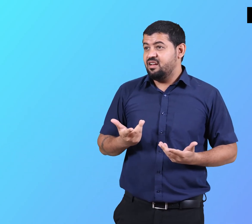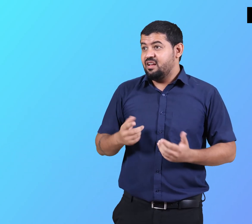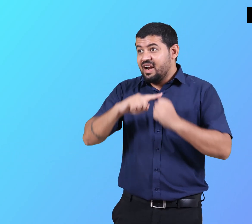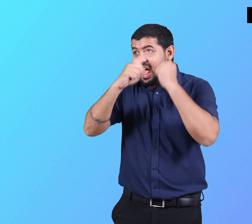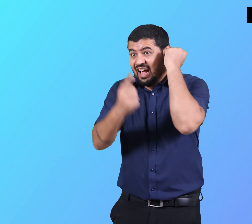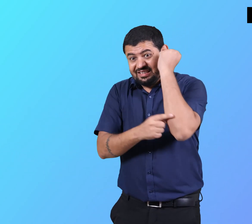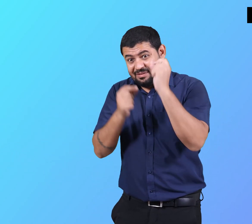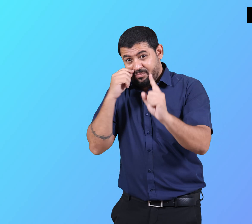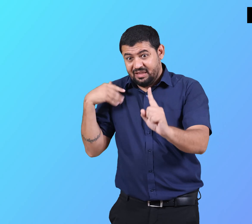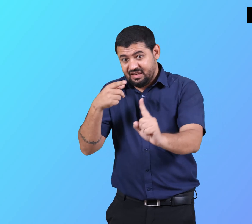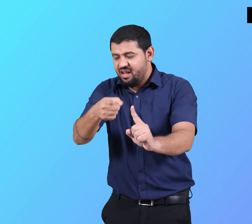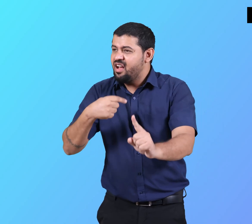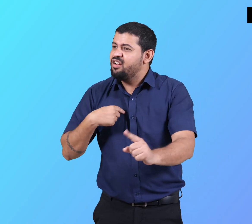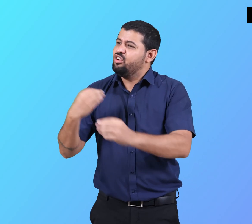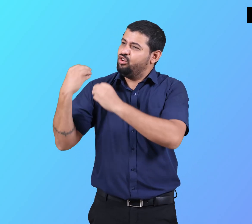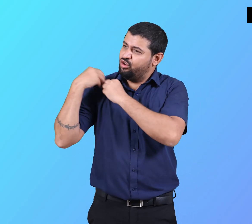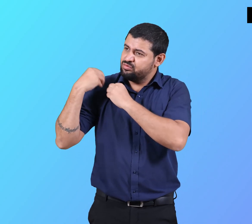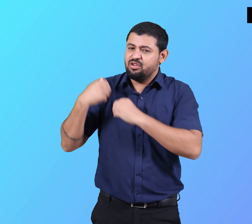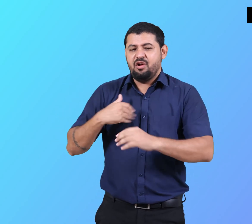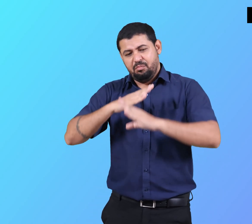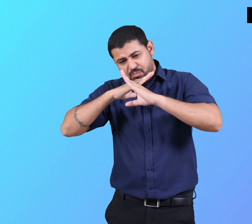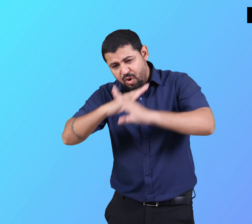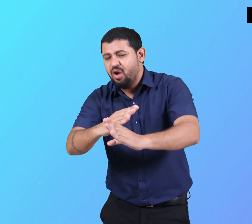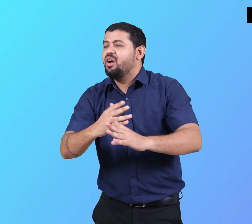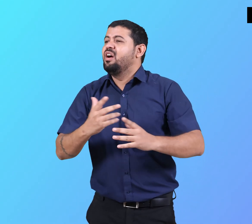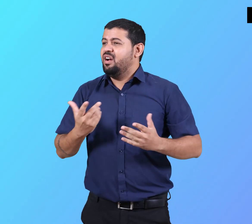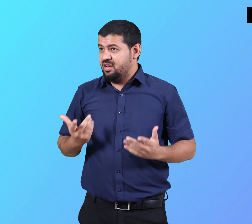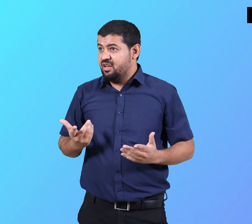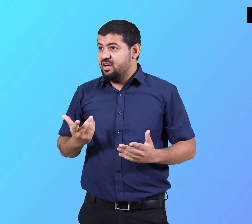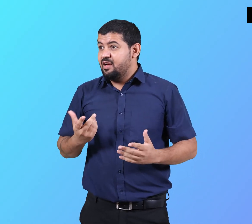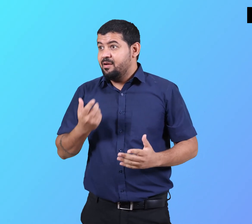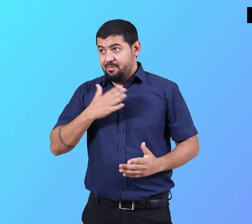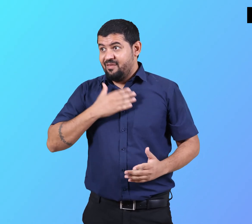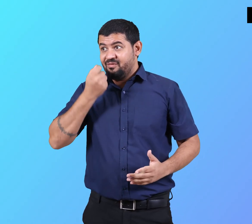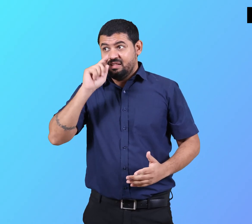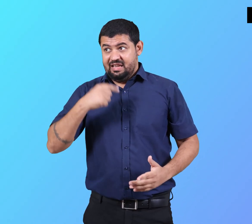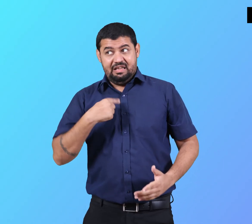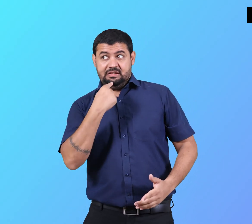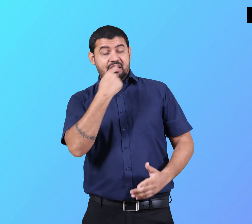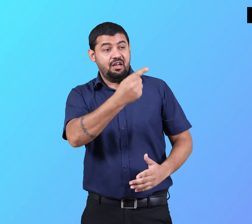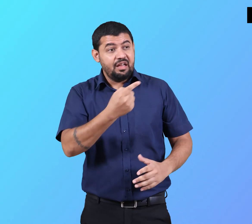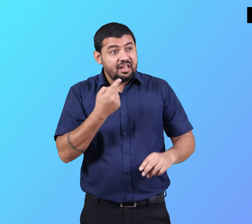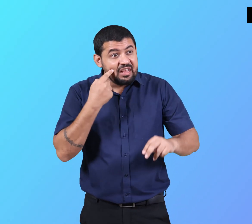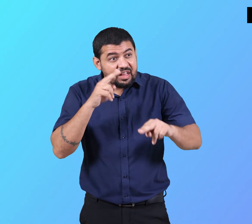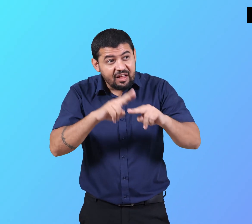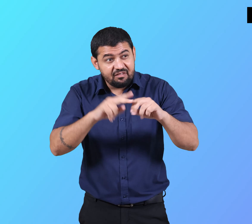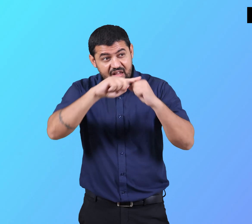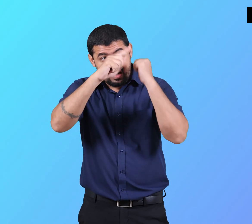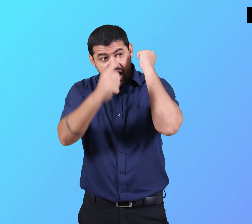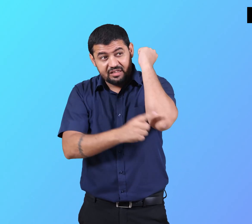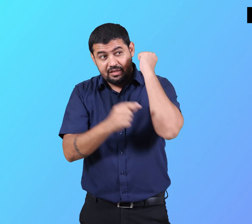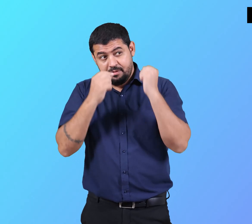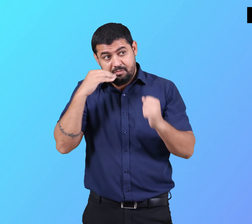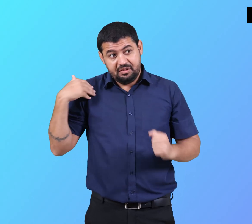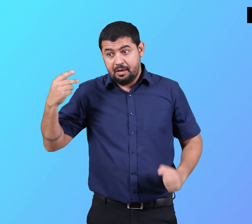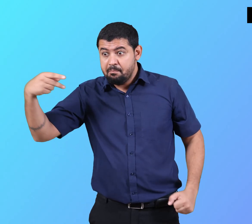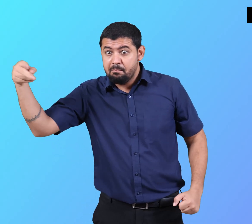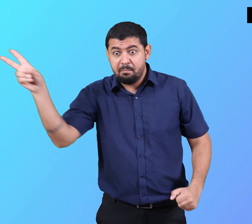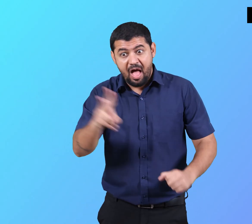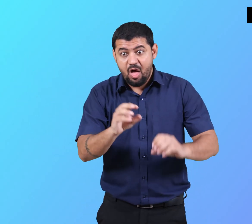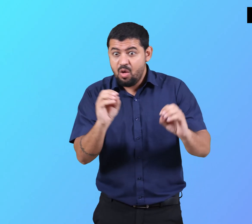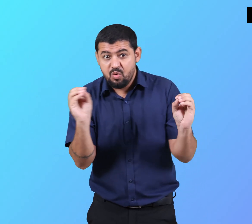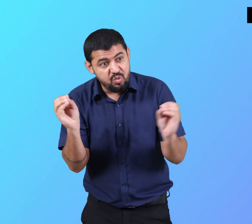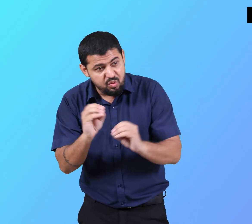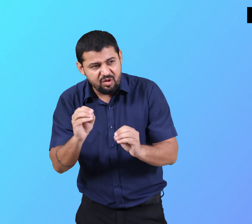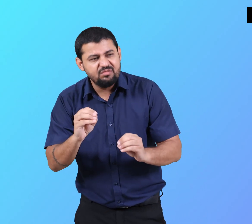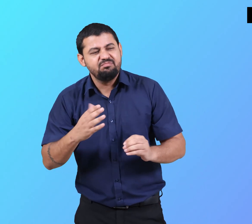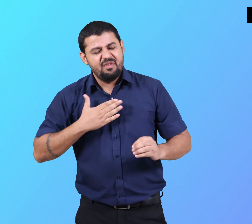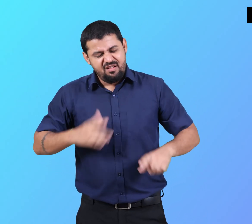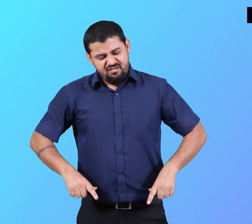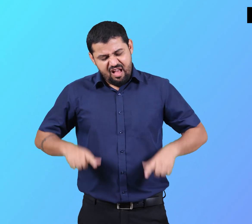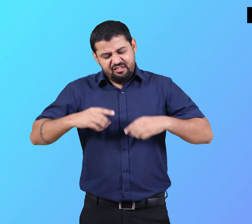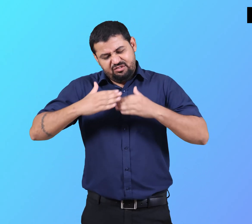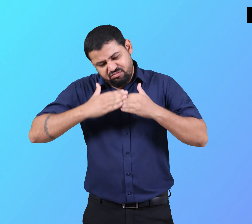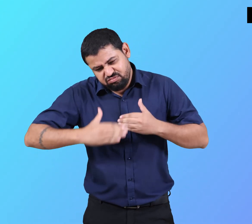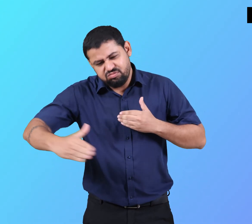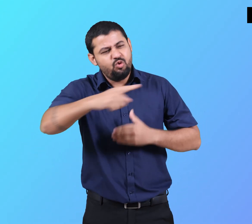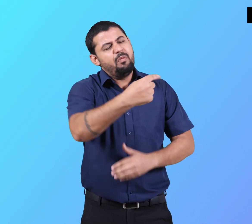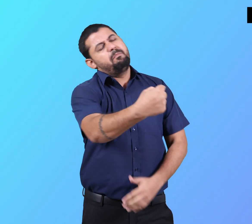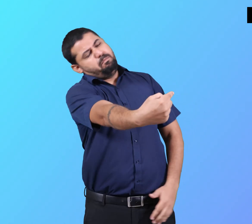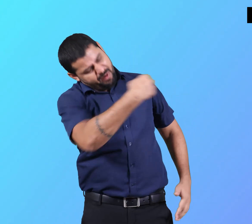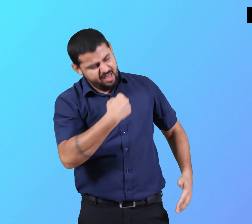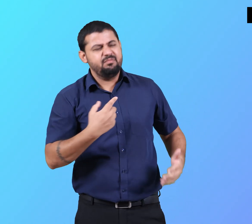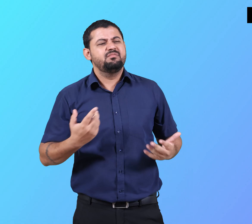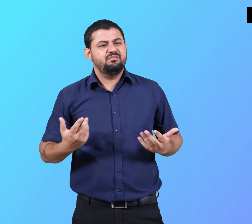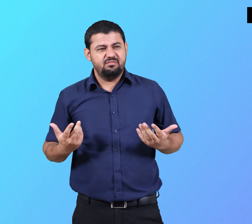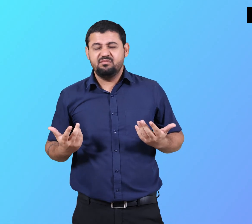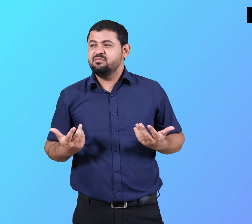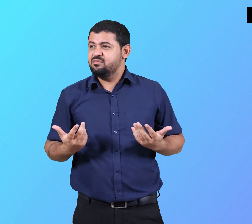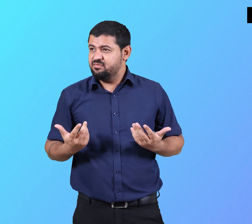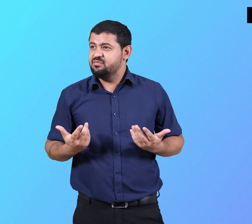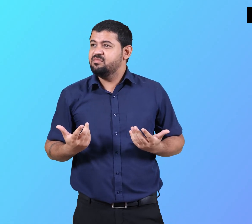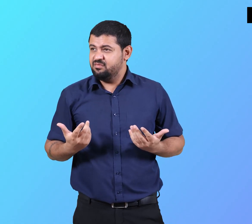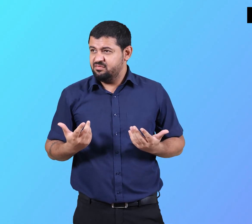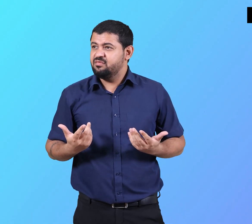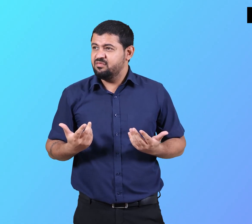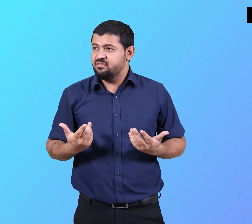“I took responsibility for the boy. I told my father, ‘If I don’t bring him back to you, you can blame me for the rest of my life.’